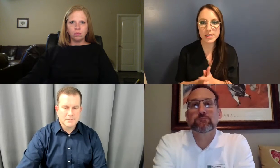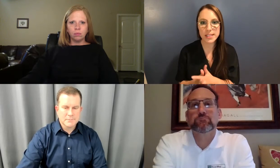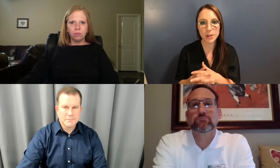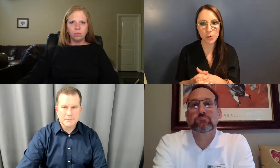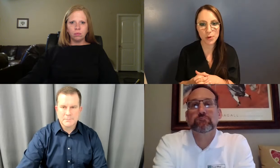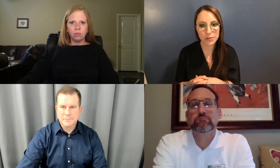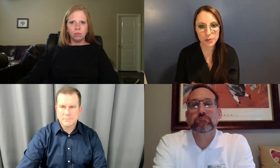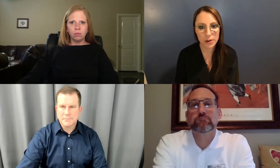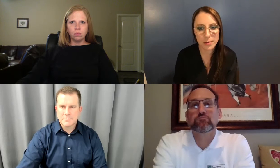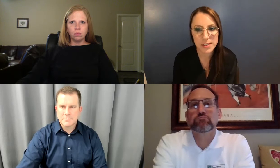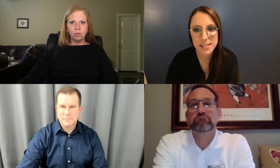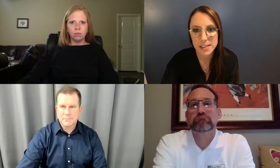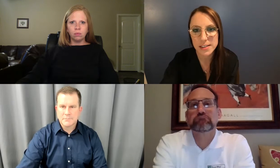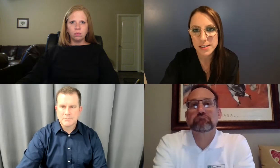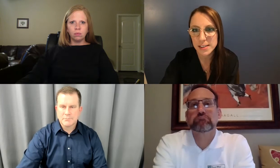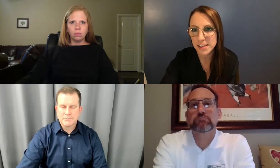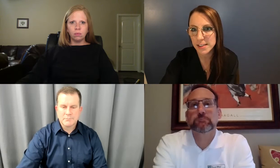Go ahead and take the pool if you are able to see it.